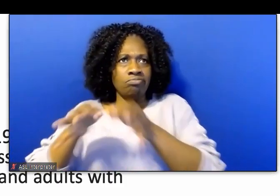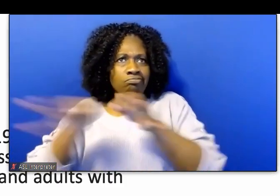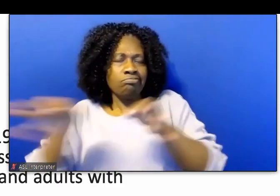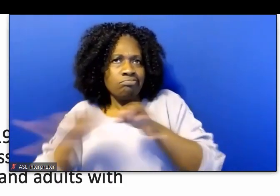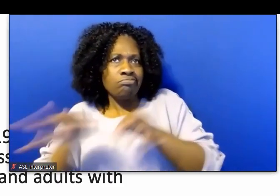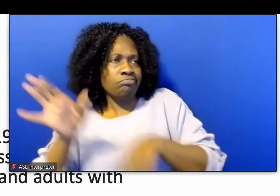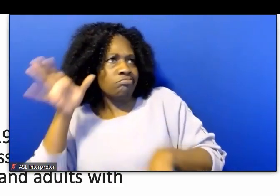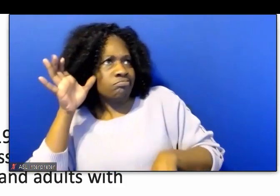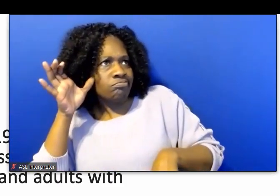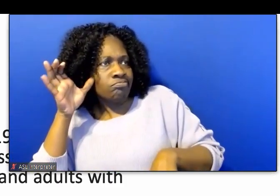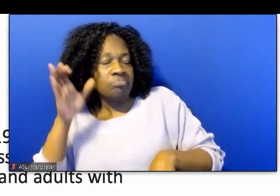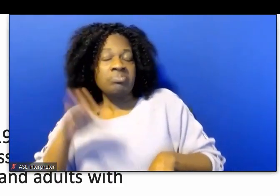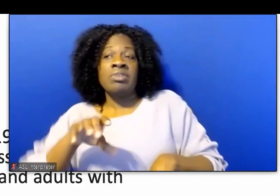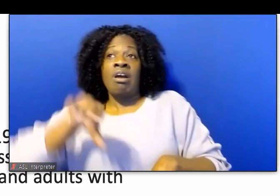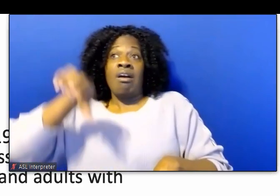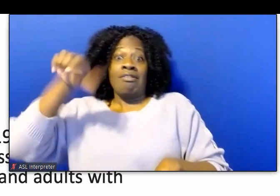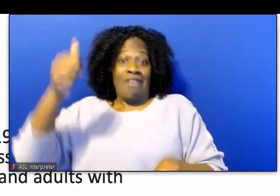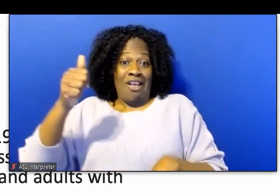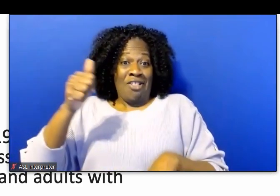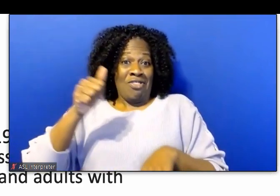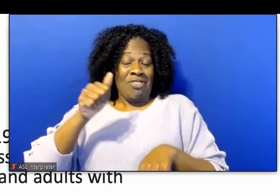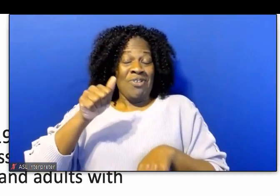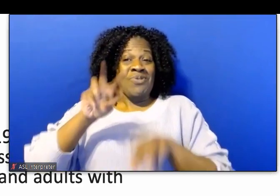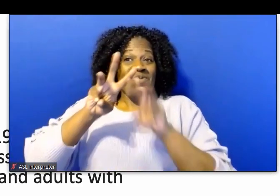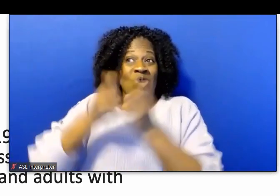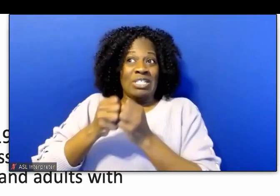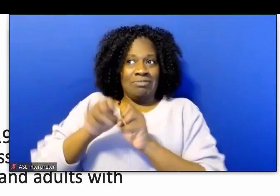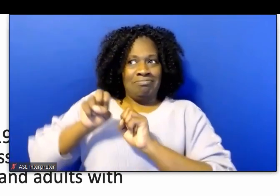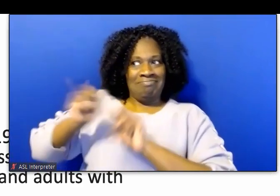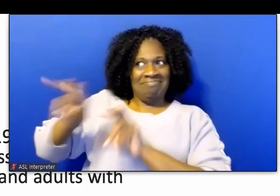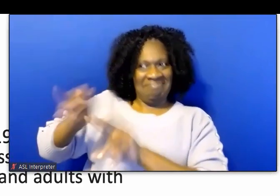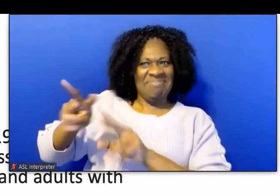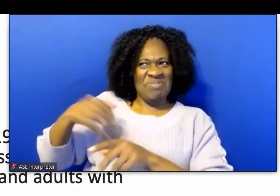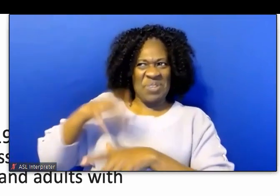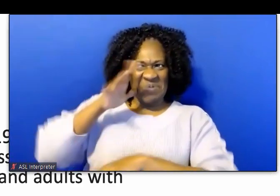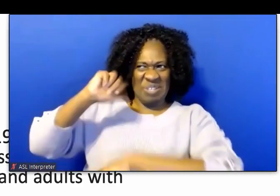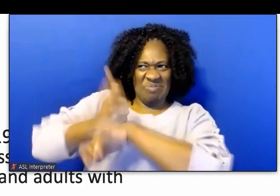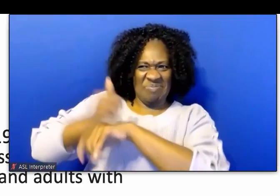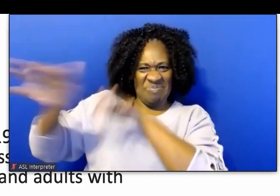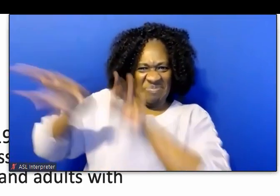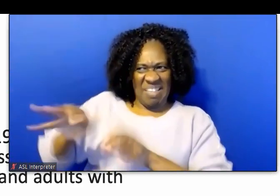down the road on how you can do that online. We have an active website